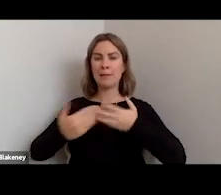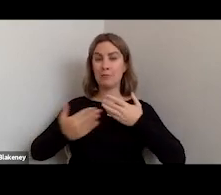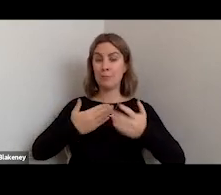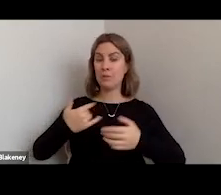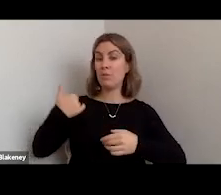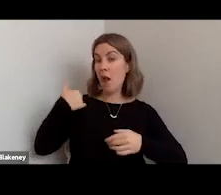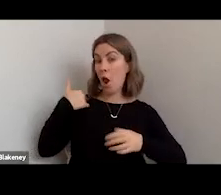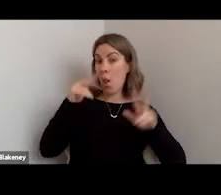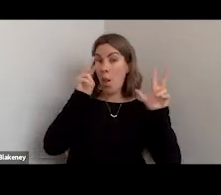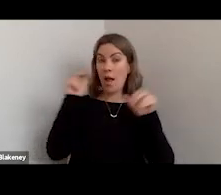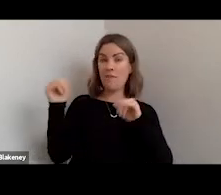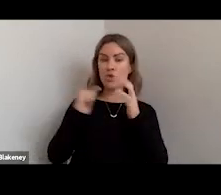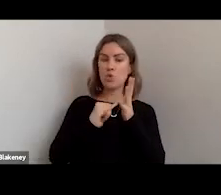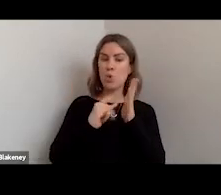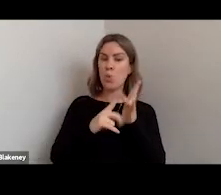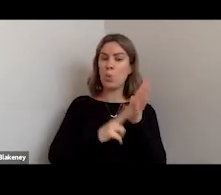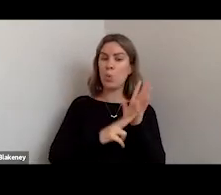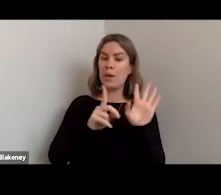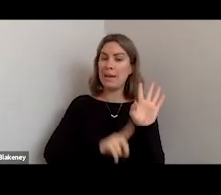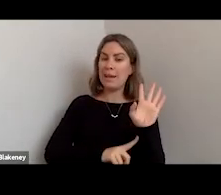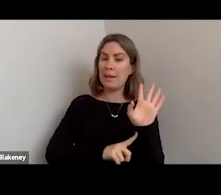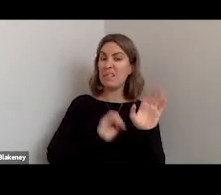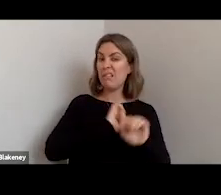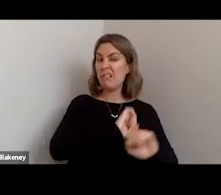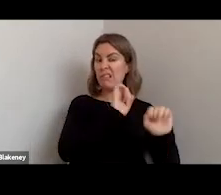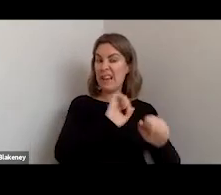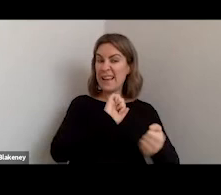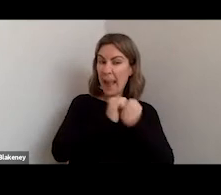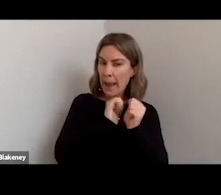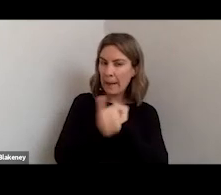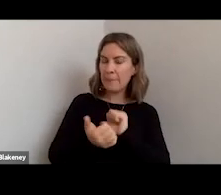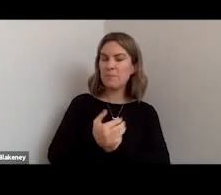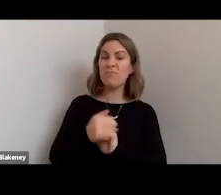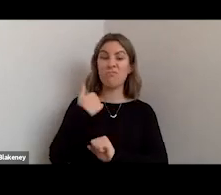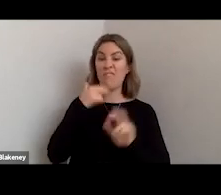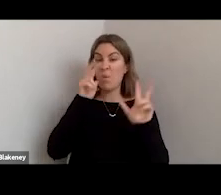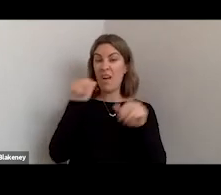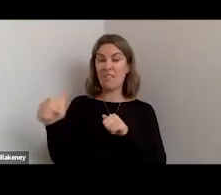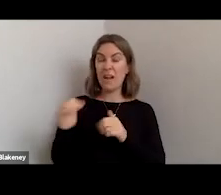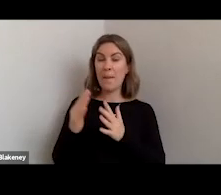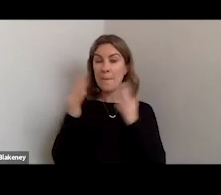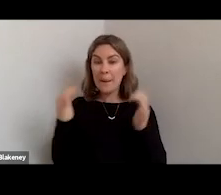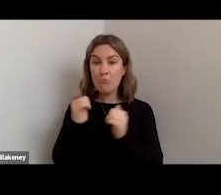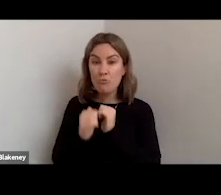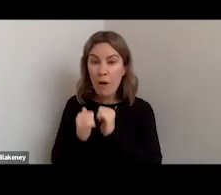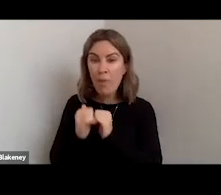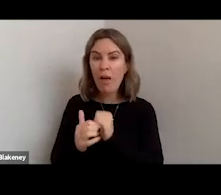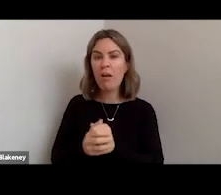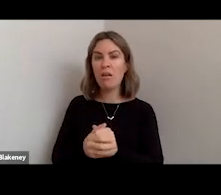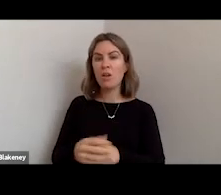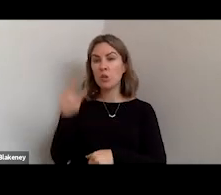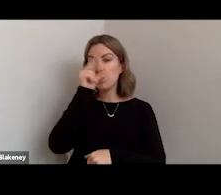I also looked after Big Brother, Idol, Junior MasterChef,